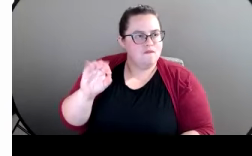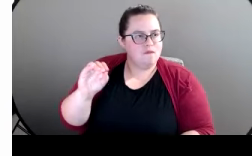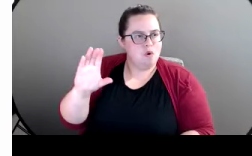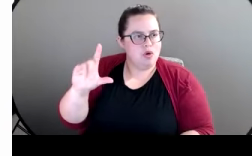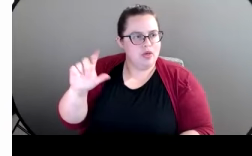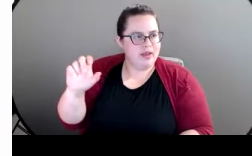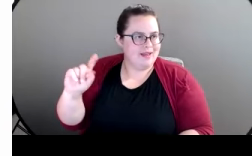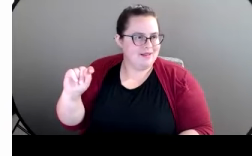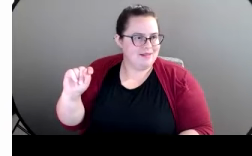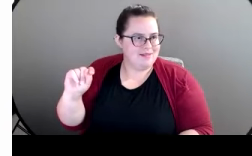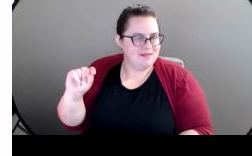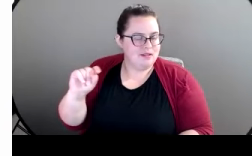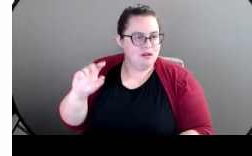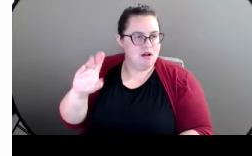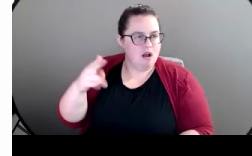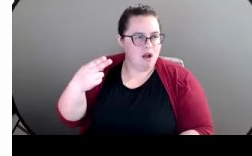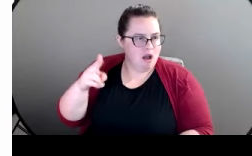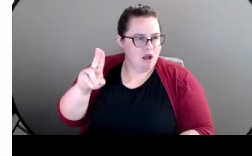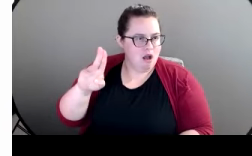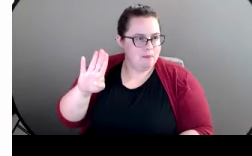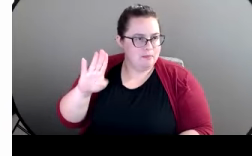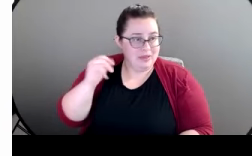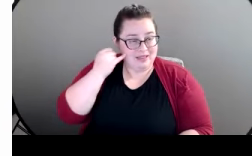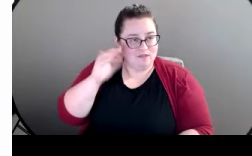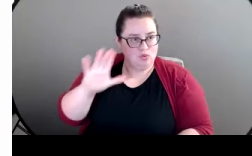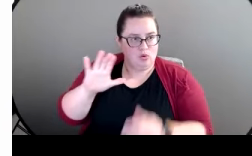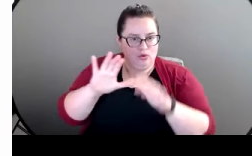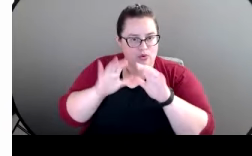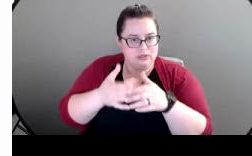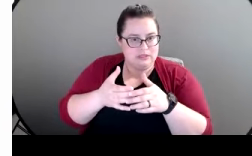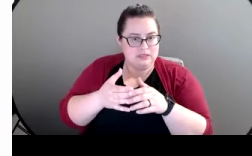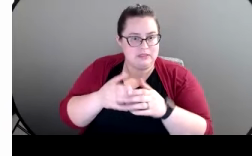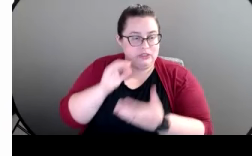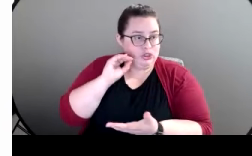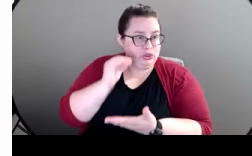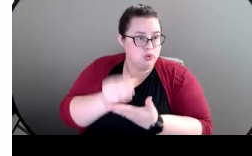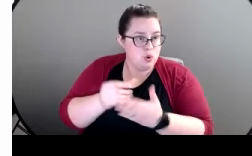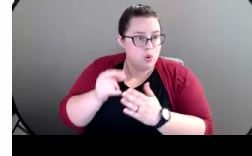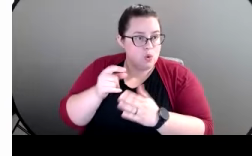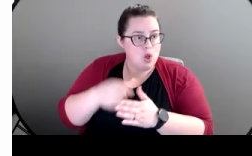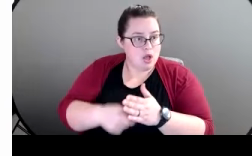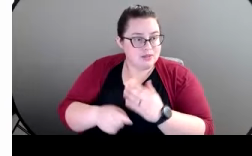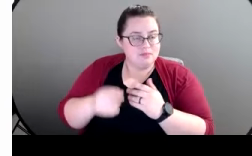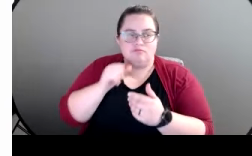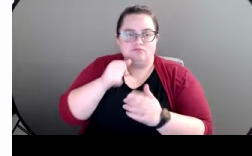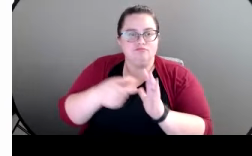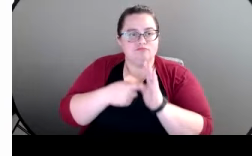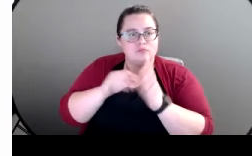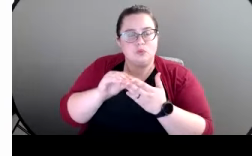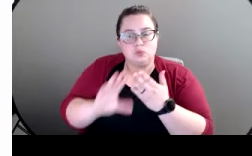if your course is, zero cost, if you are not requiring students to purchase any textbooks, then that's something